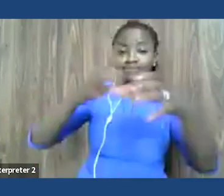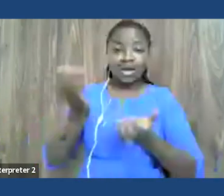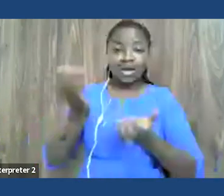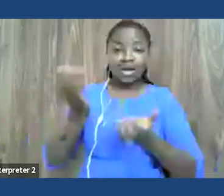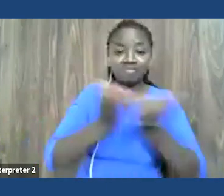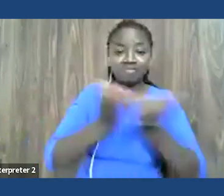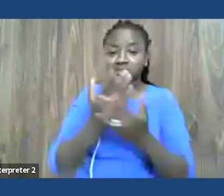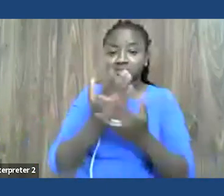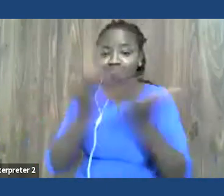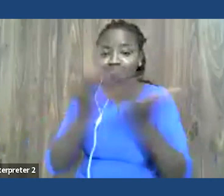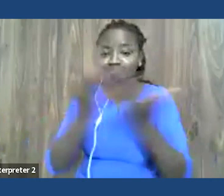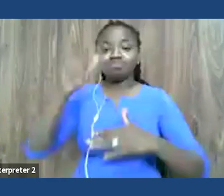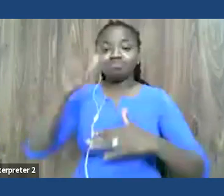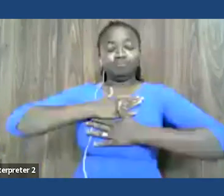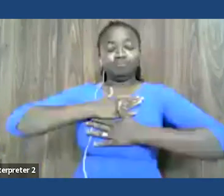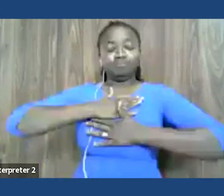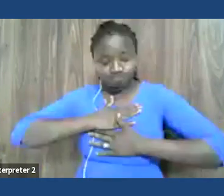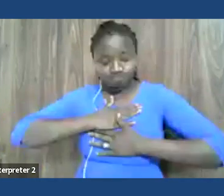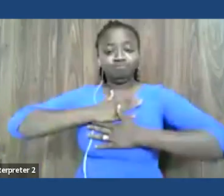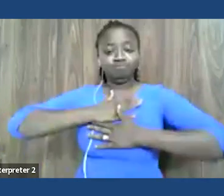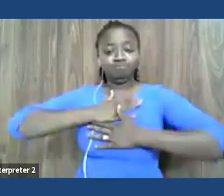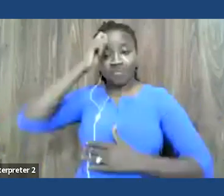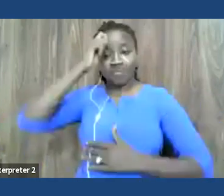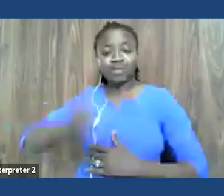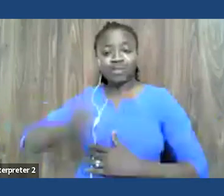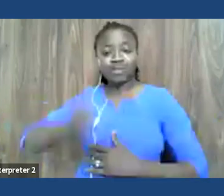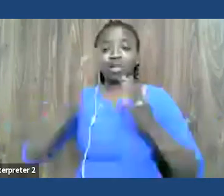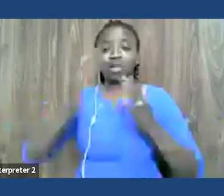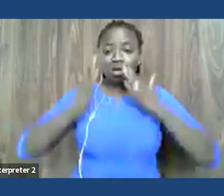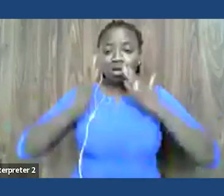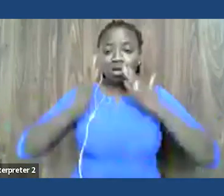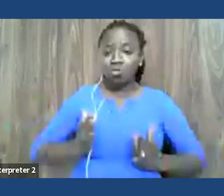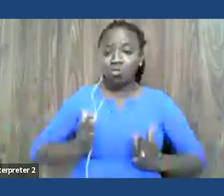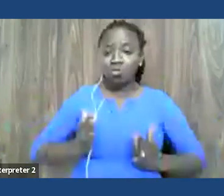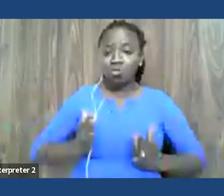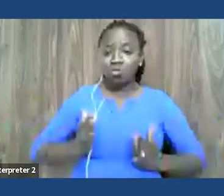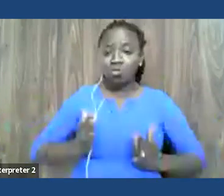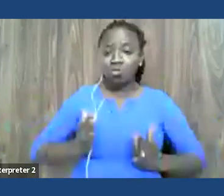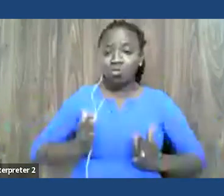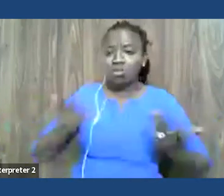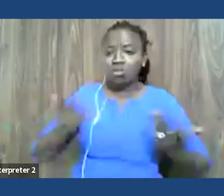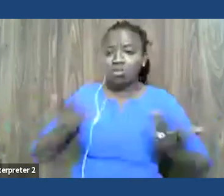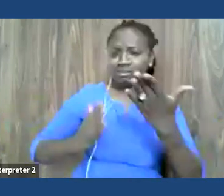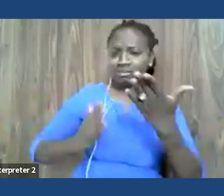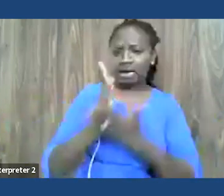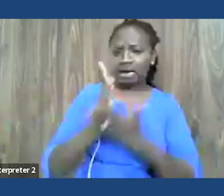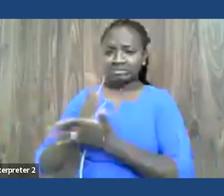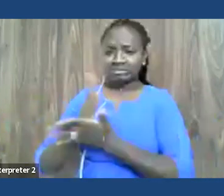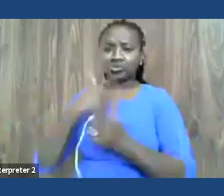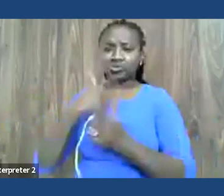they should avoid on infringing on human rights and address adverse human rights impacts for